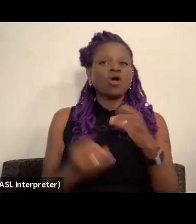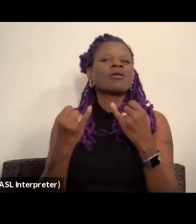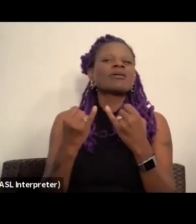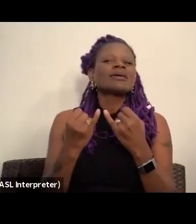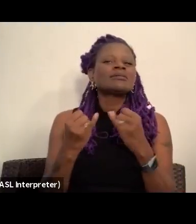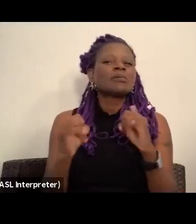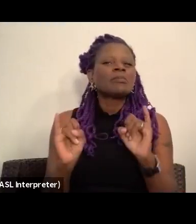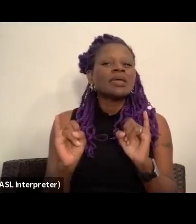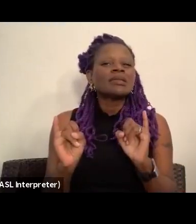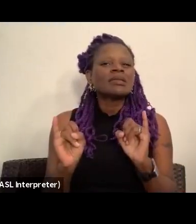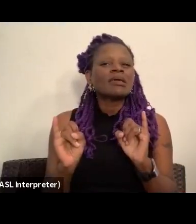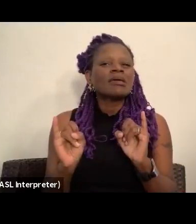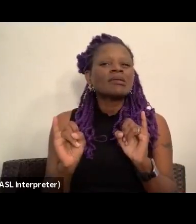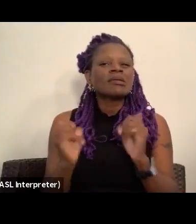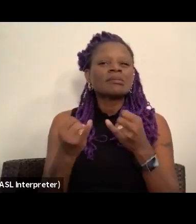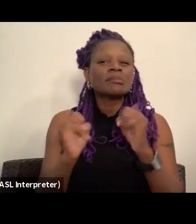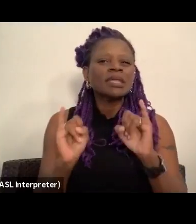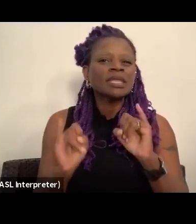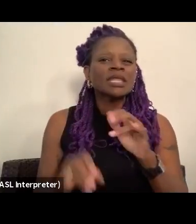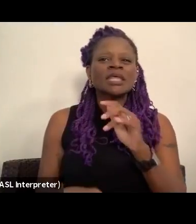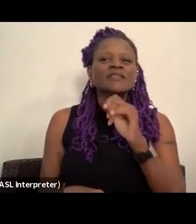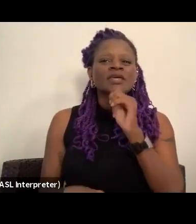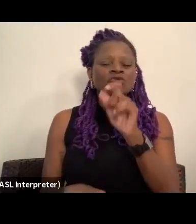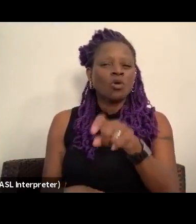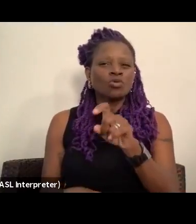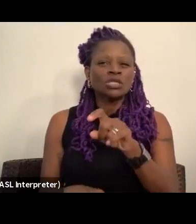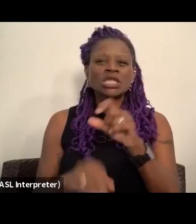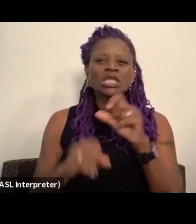chain, the fact that they don't need the cold chain as much and because of